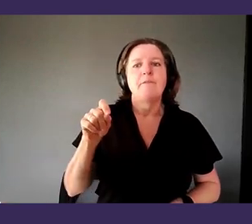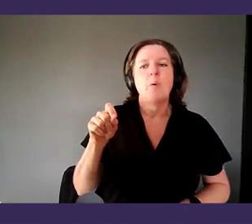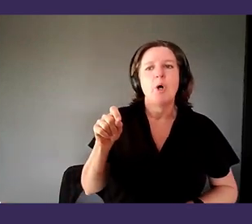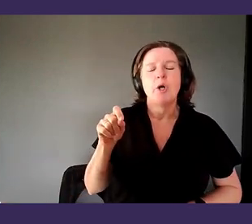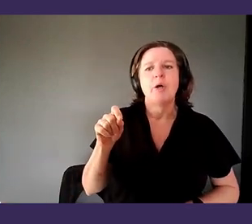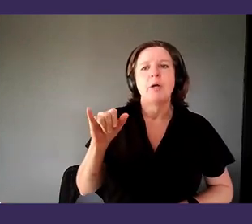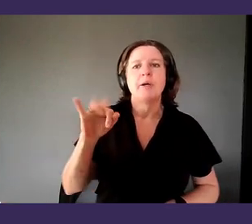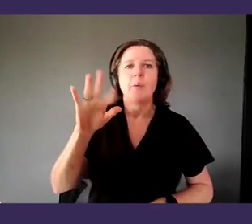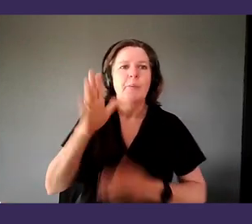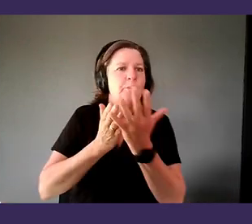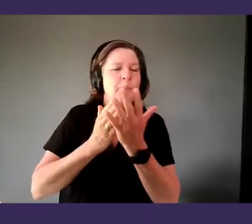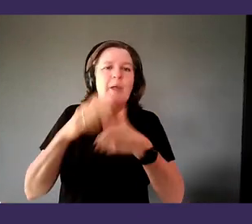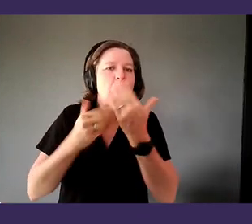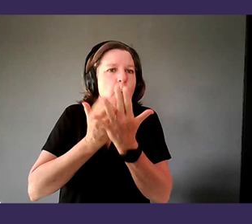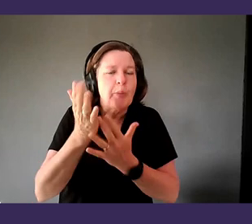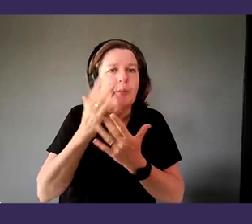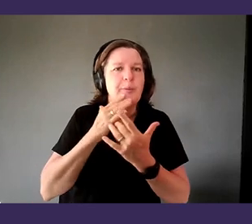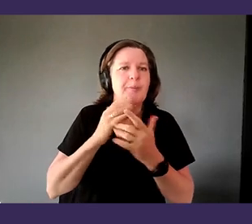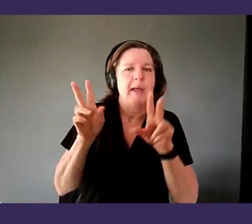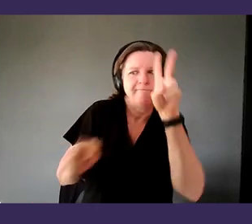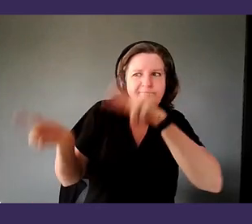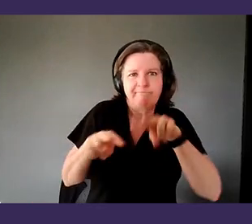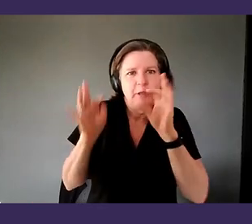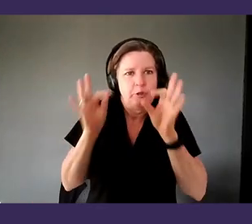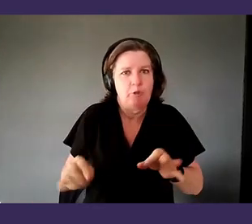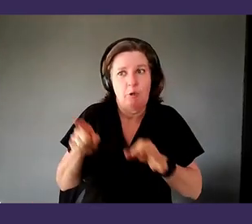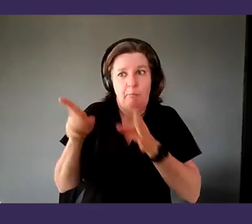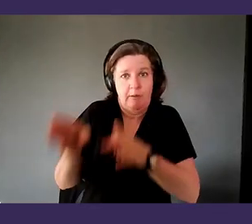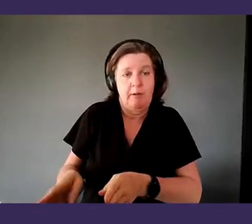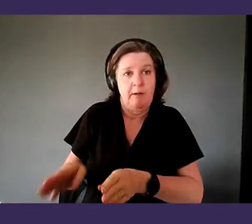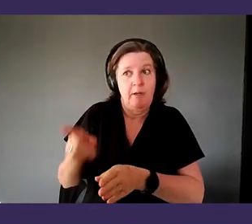and determine if the individual would benefit from SDM,